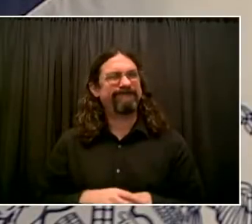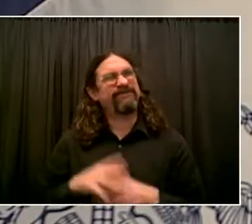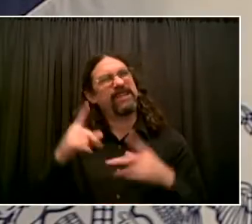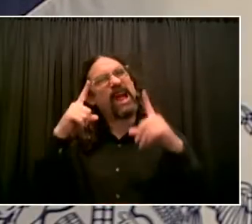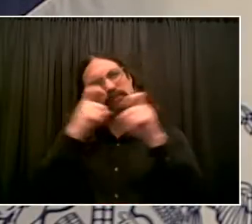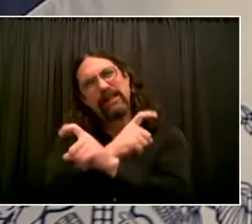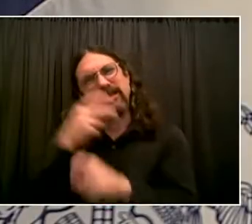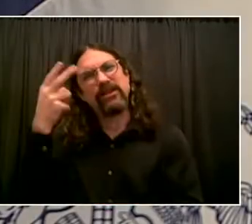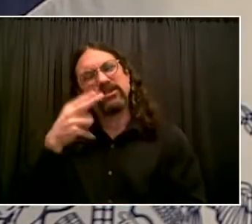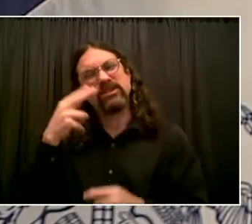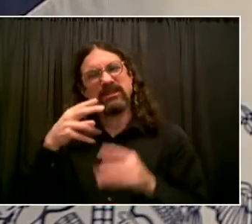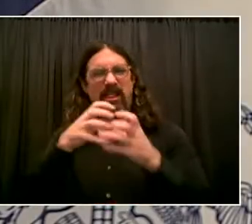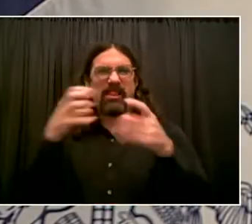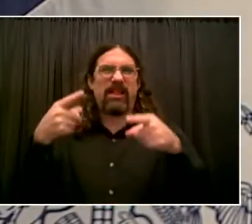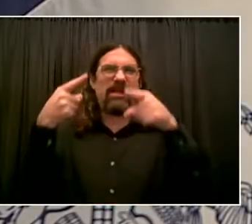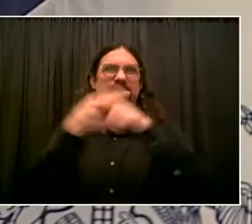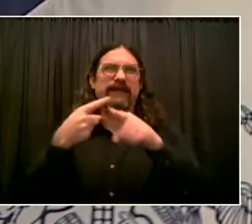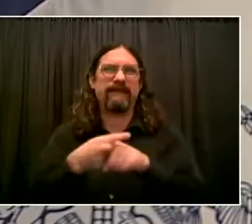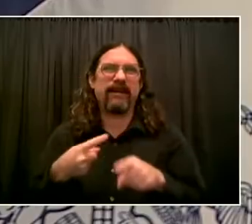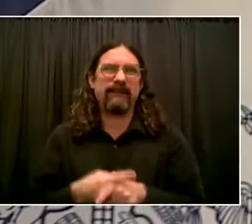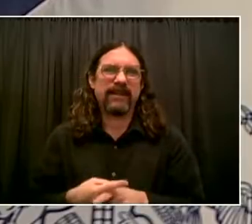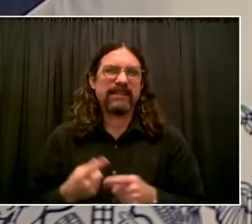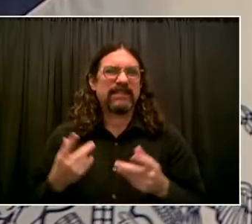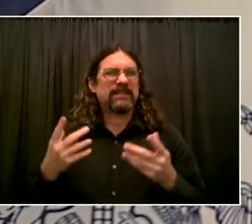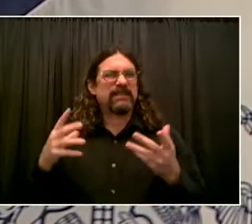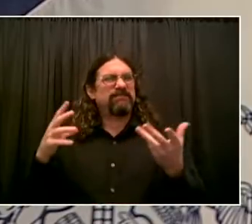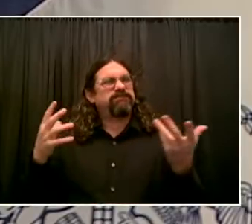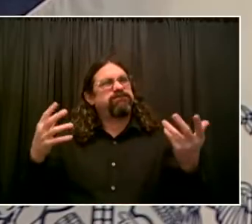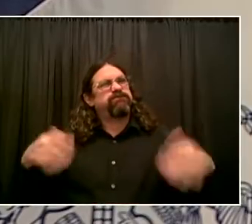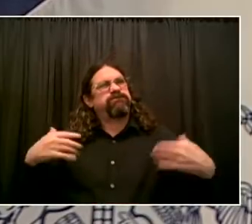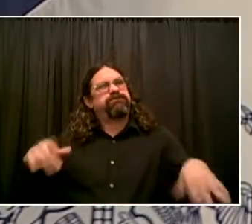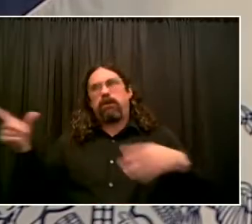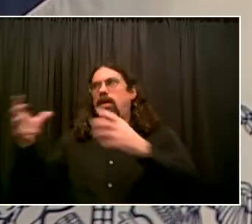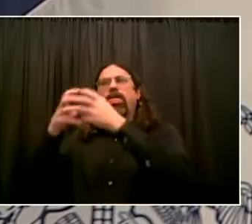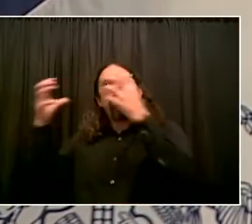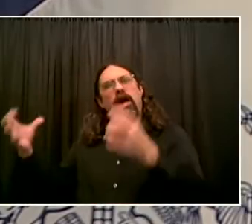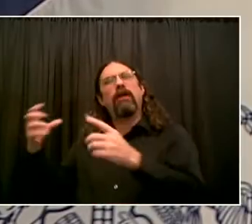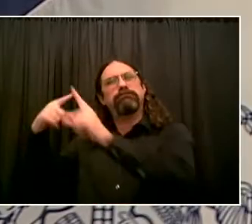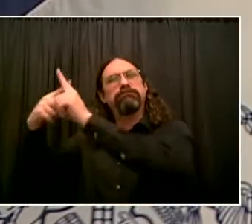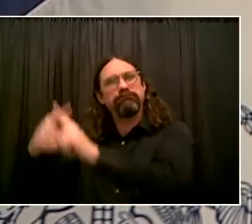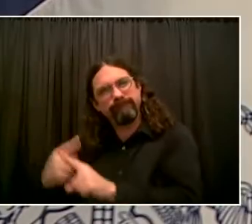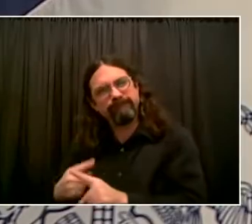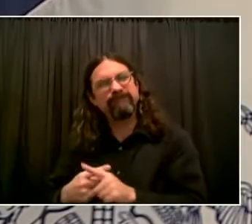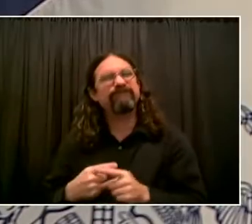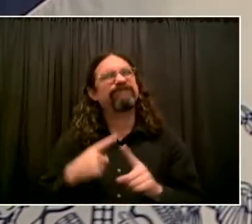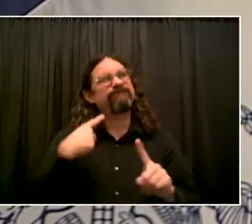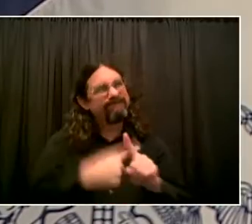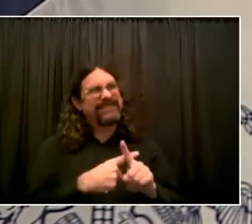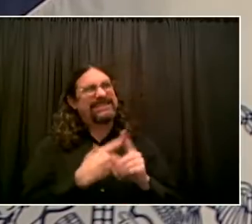SO I JUST THINK WE SHOULD LOOK AT THE SITUATIONS AND MOVE ON. THE ISSUE IS NT OTO ME THE PAST OR THE STATUE, IT'S WHERE WE